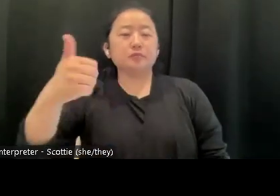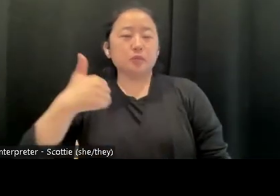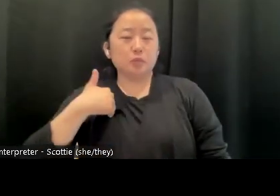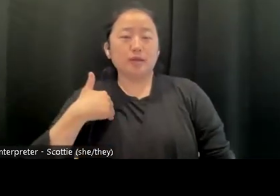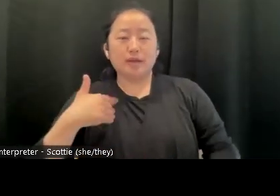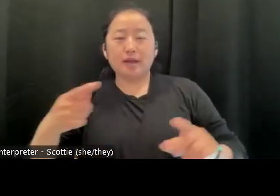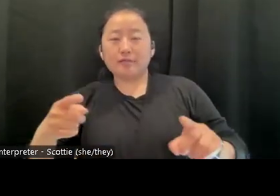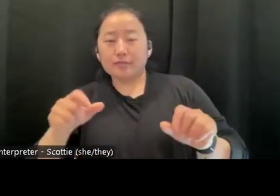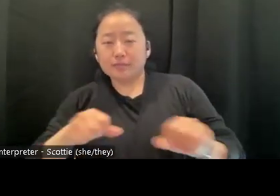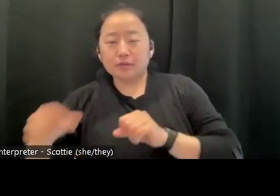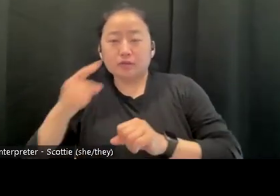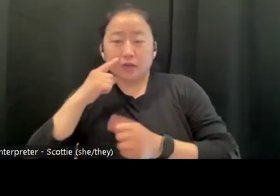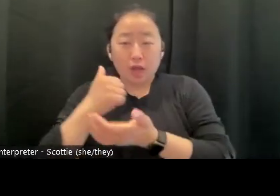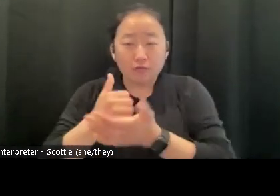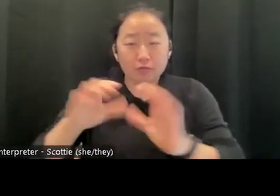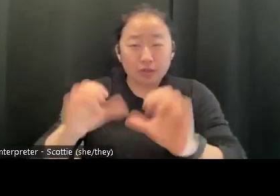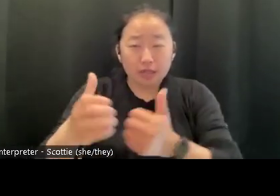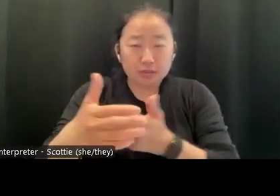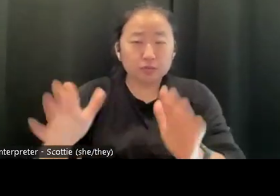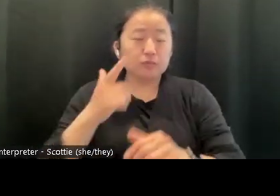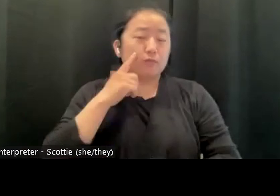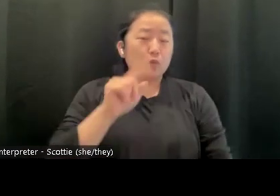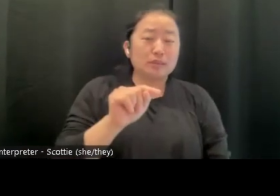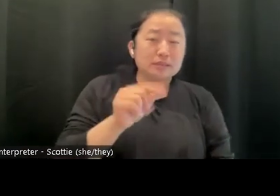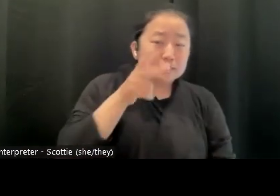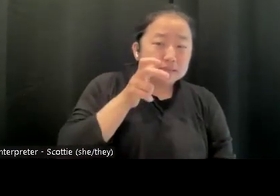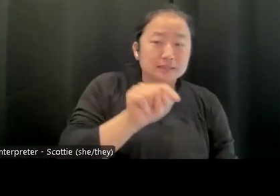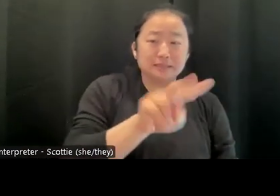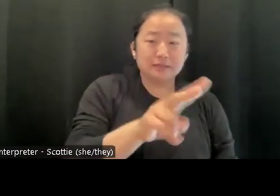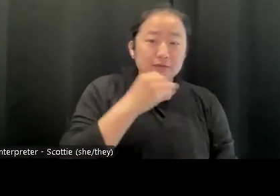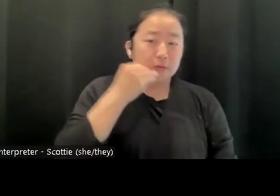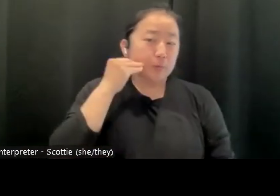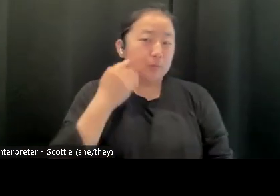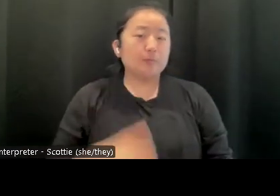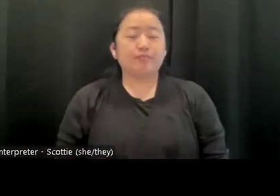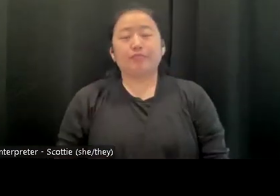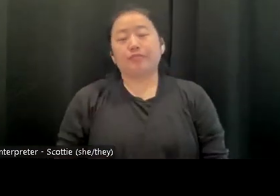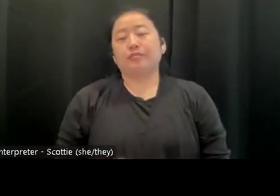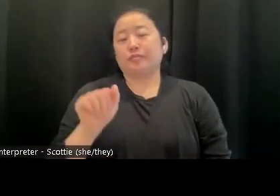as well as listening to your TV at home. In our AT solutions lab, we have items that you